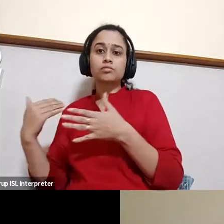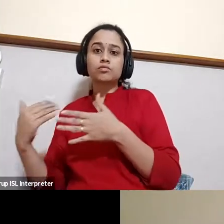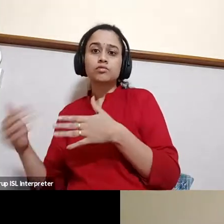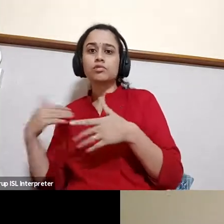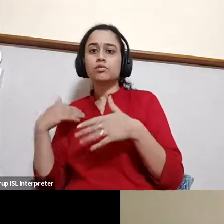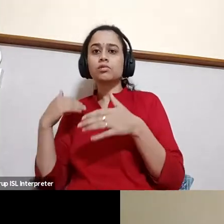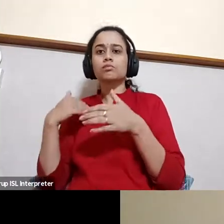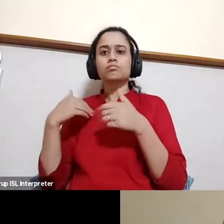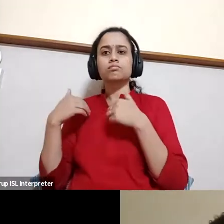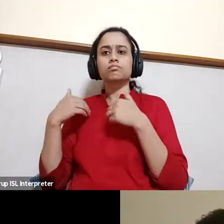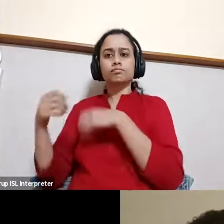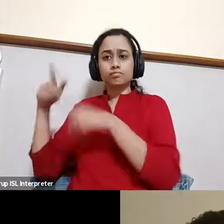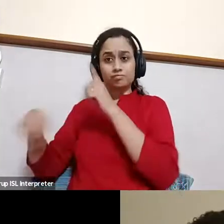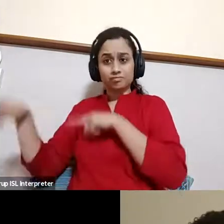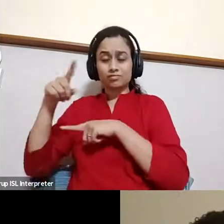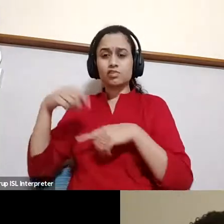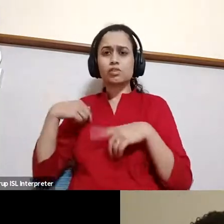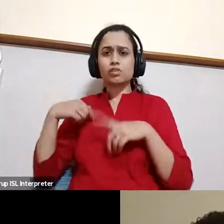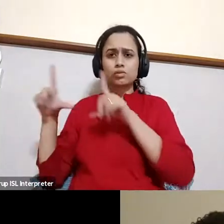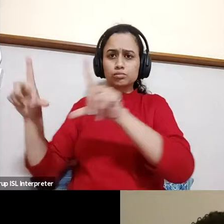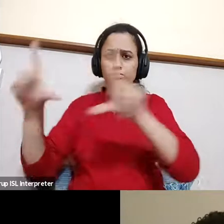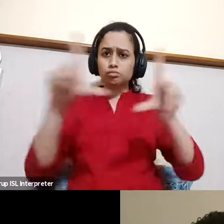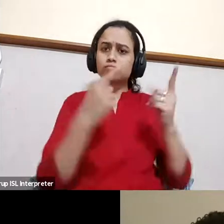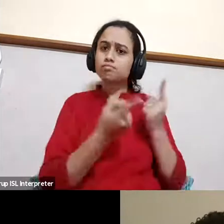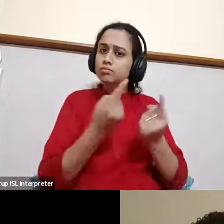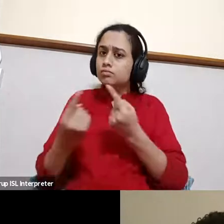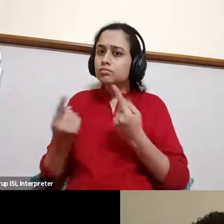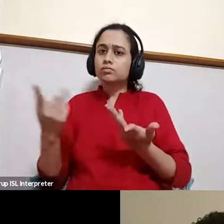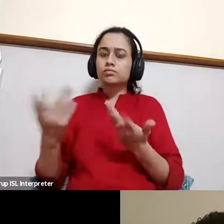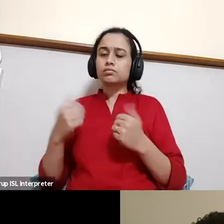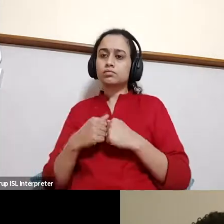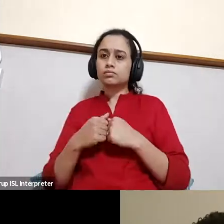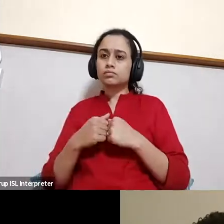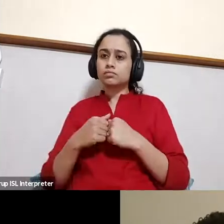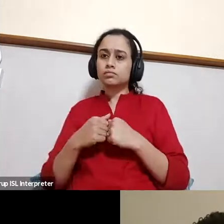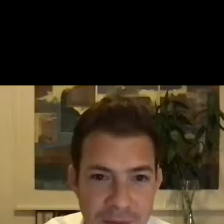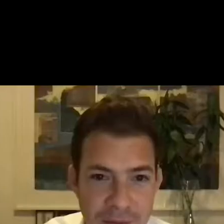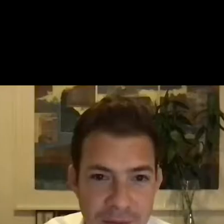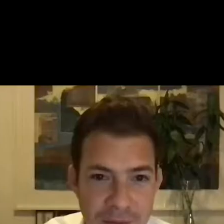poll before we wrap it up so she will take the stage for a few minutes